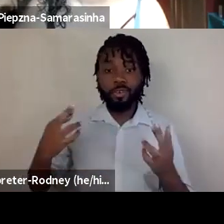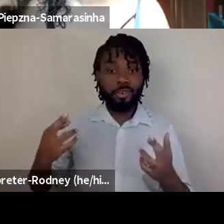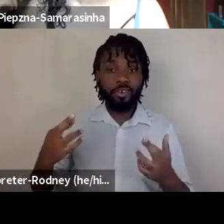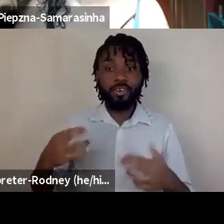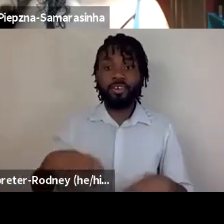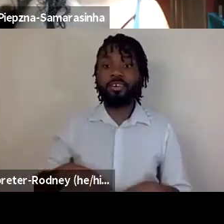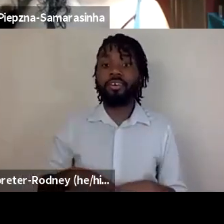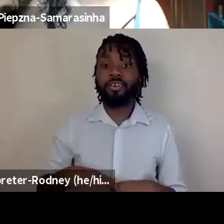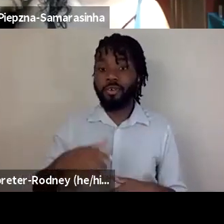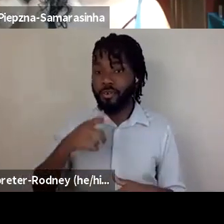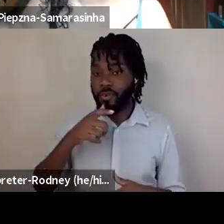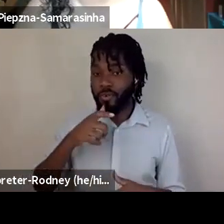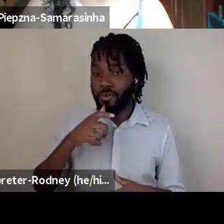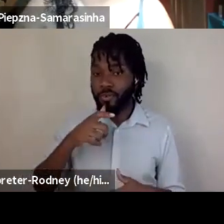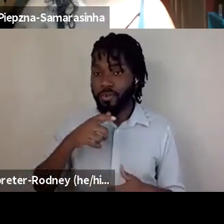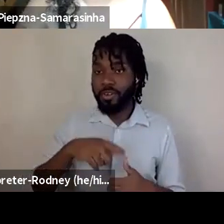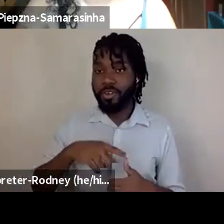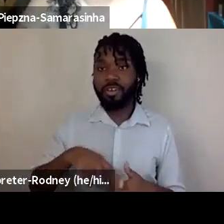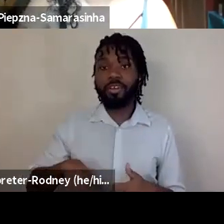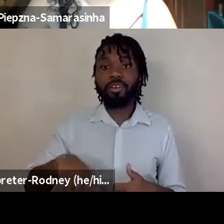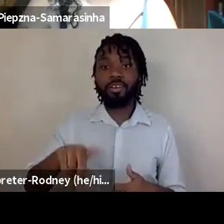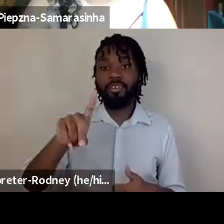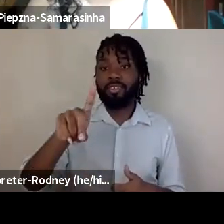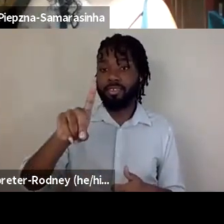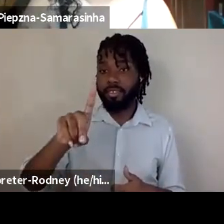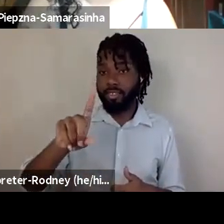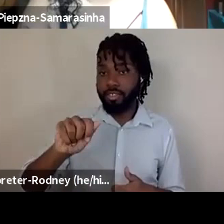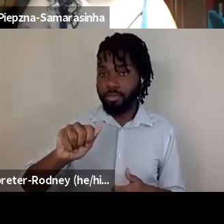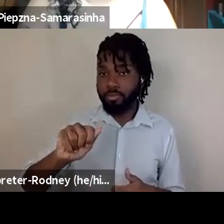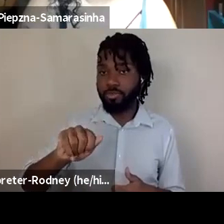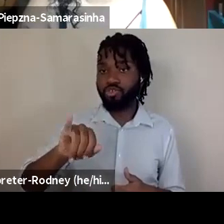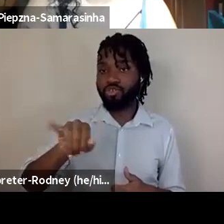would be The Disability Justice Culture Club